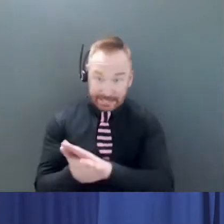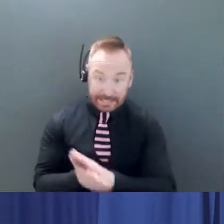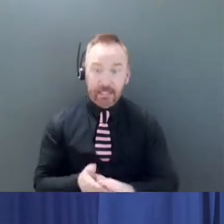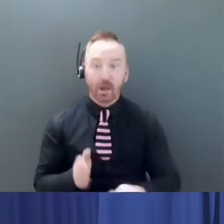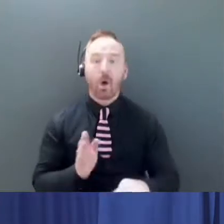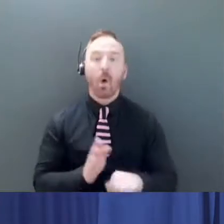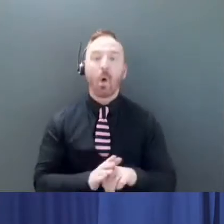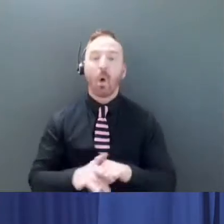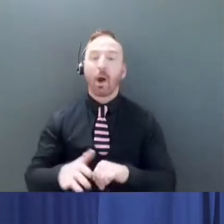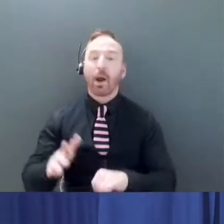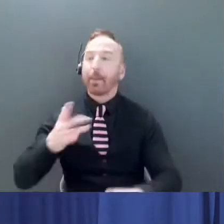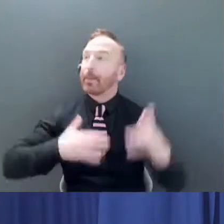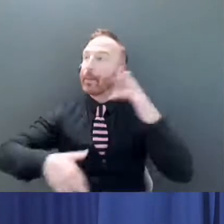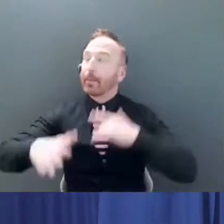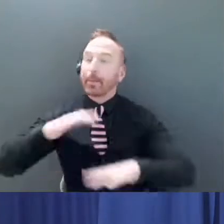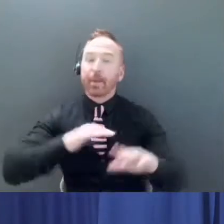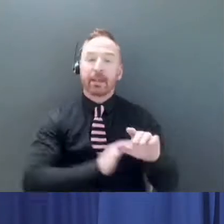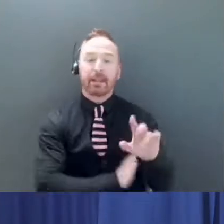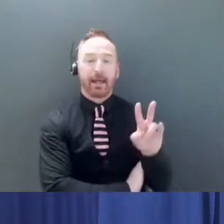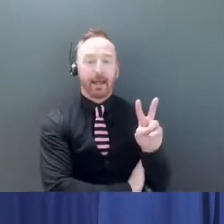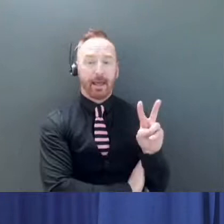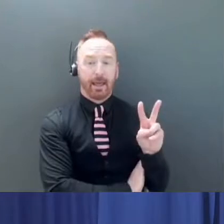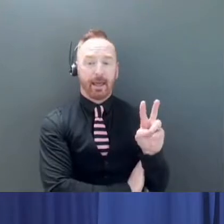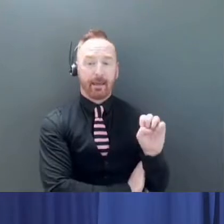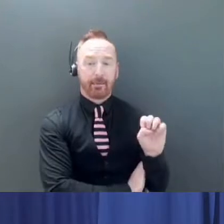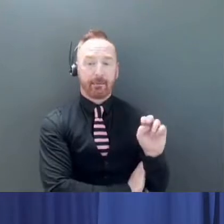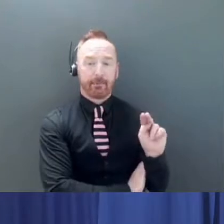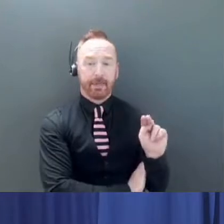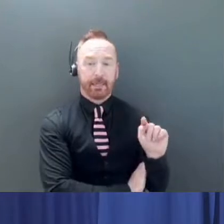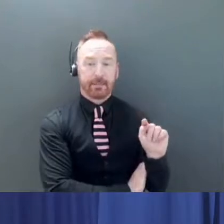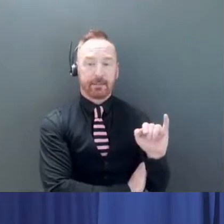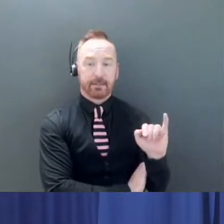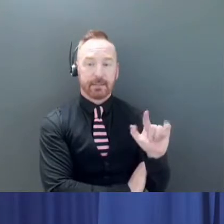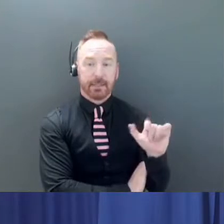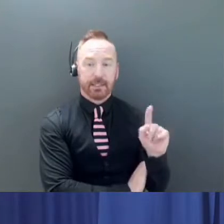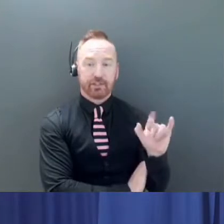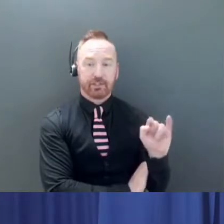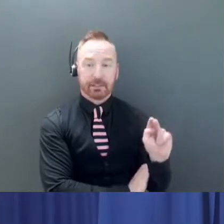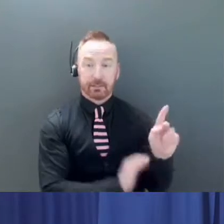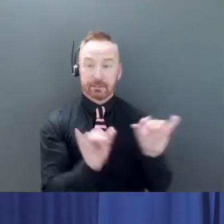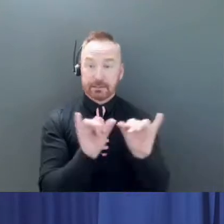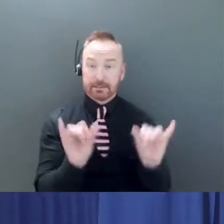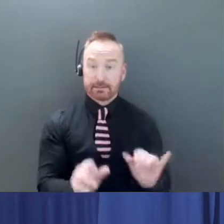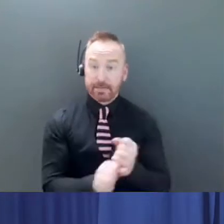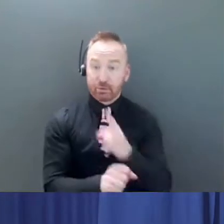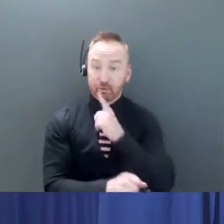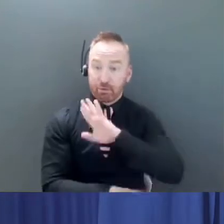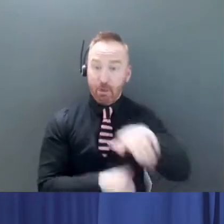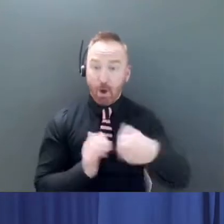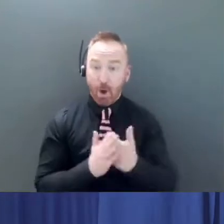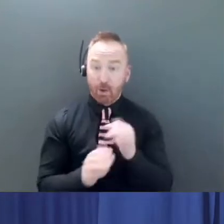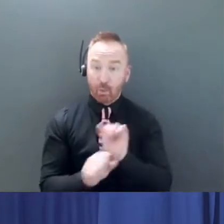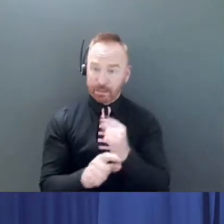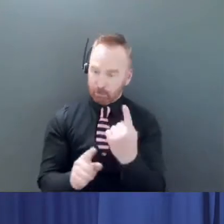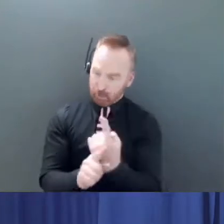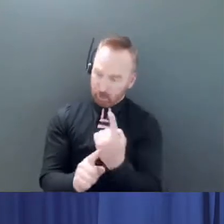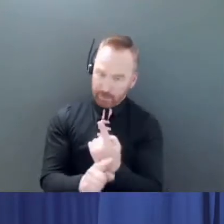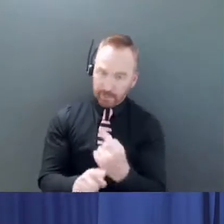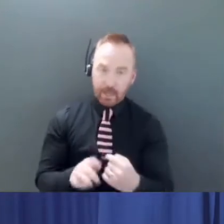systems are working properly and our information is that they are at this point.